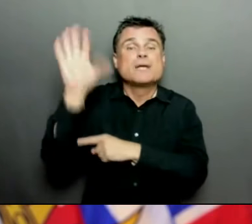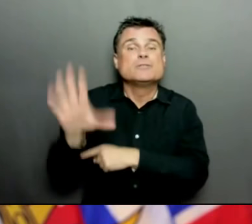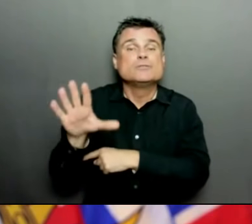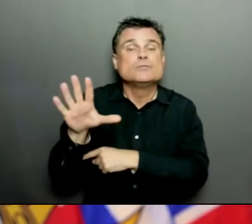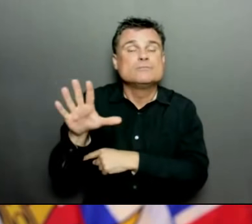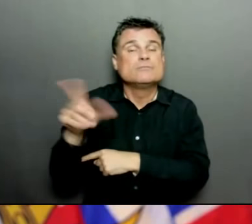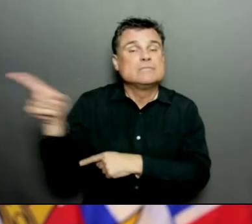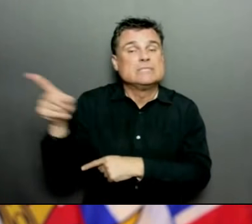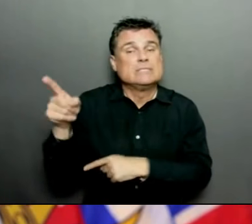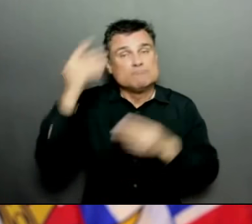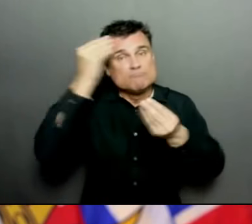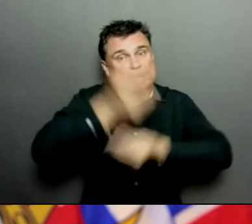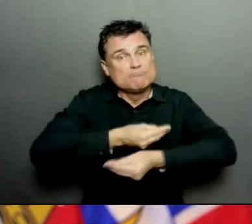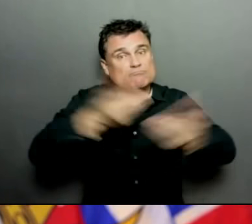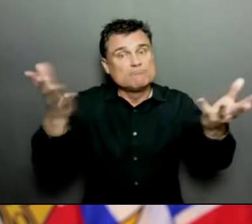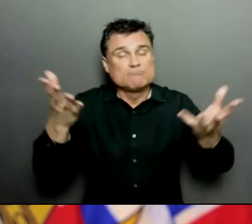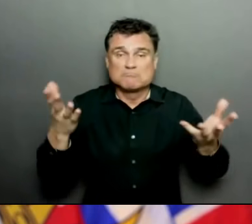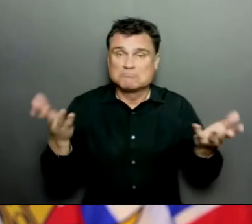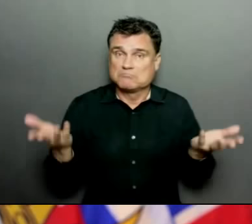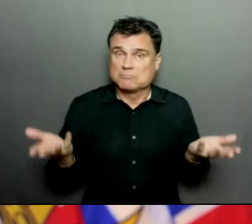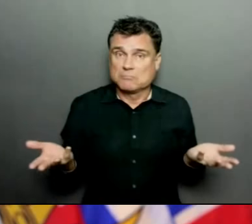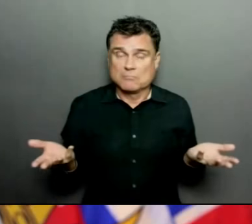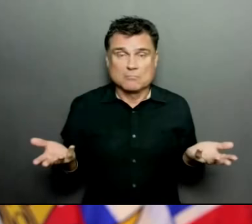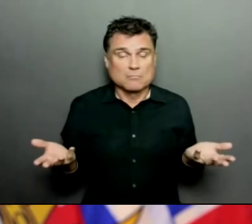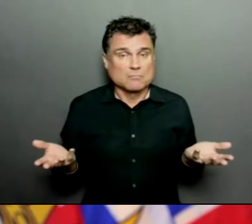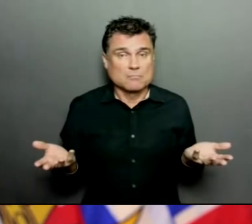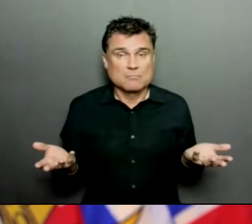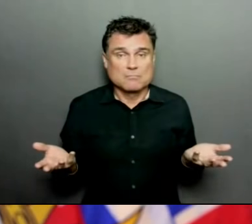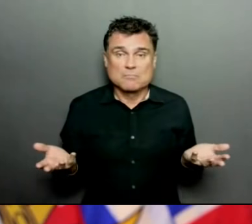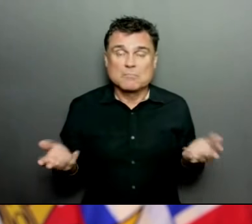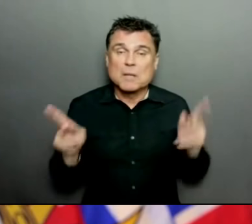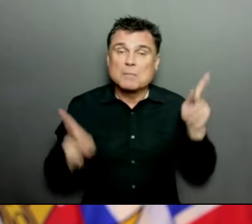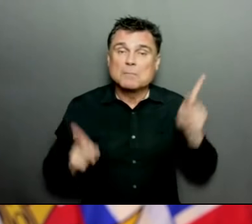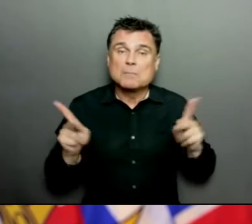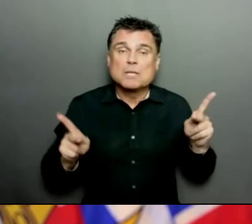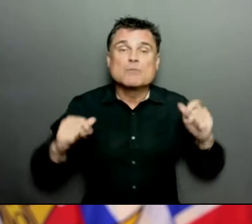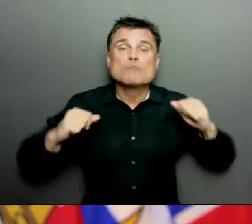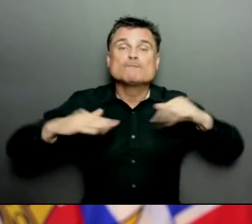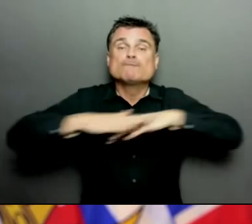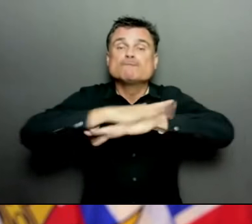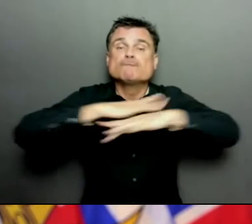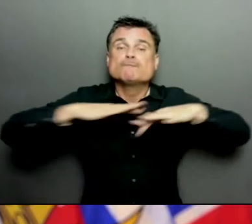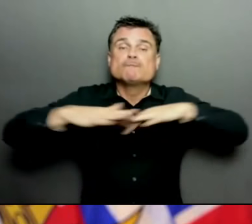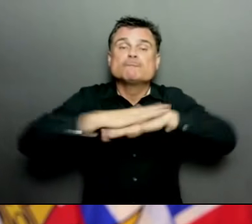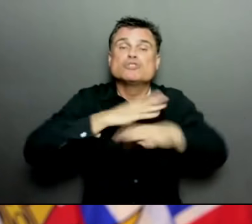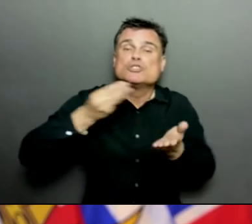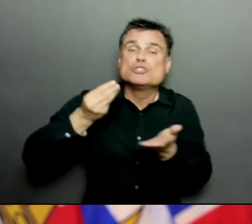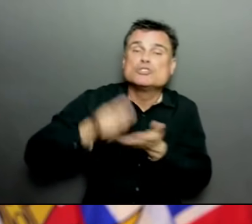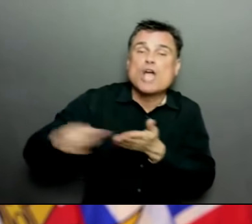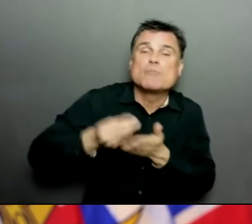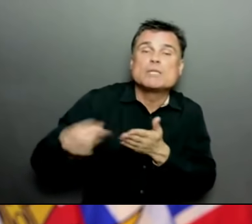malls, churches are delivering something that is more needed in the community and they are going ahead with services.